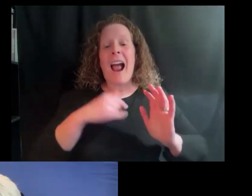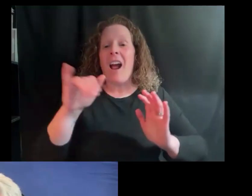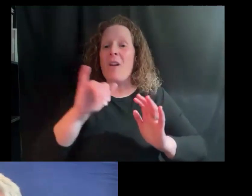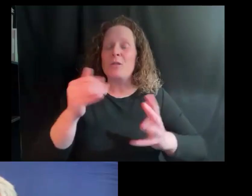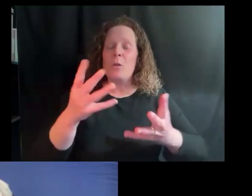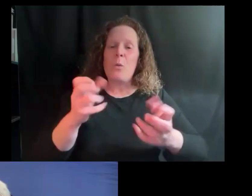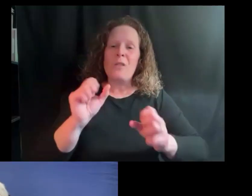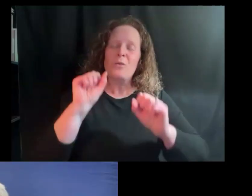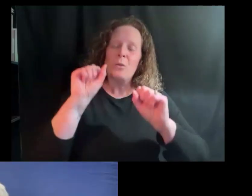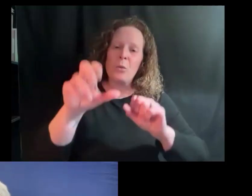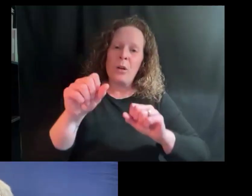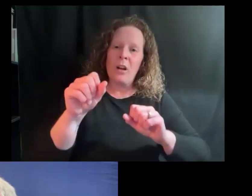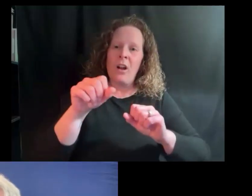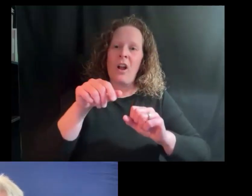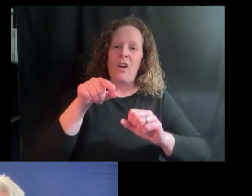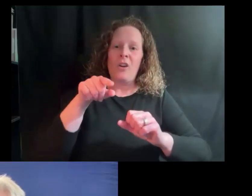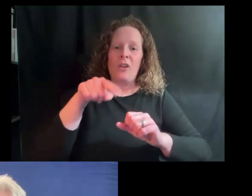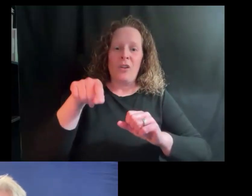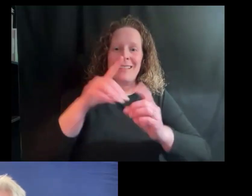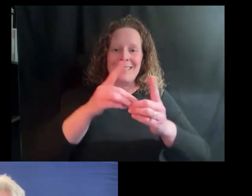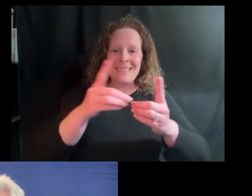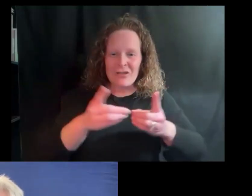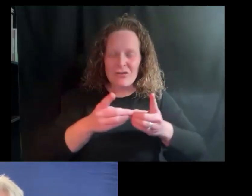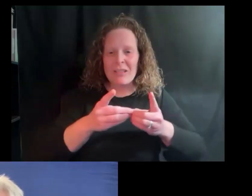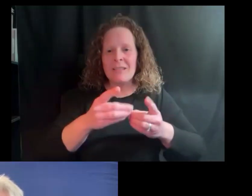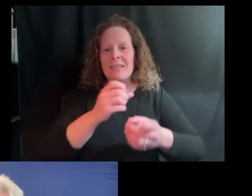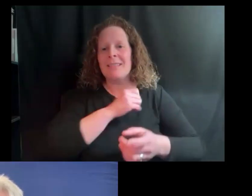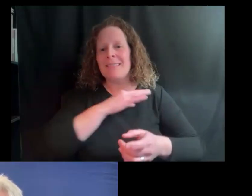Jennifer not shy. Okay. Also I just wanna put out there